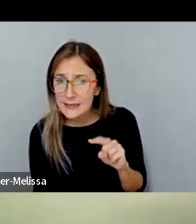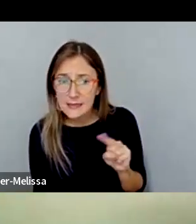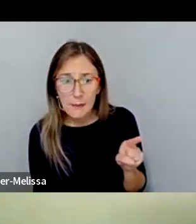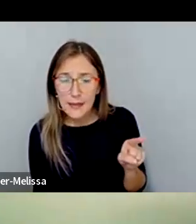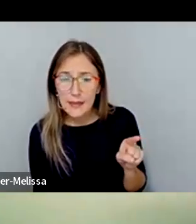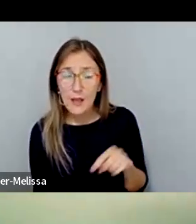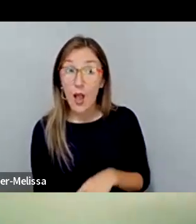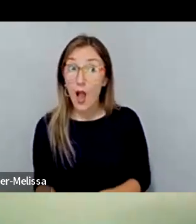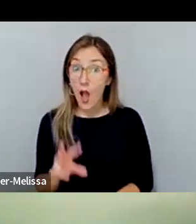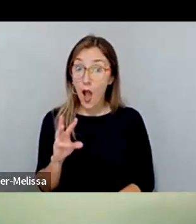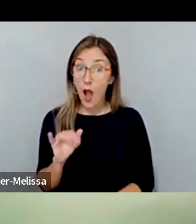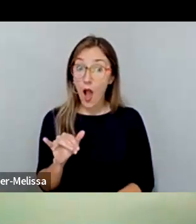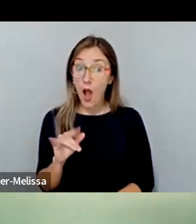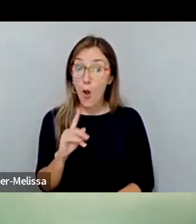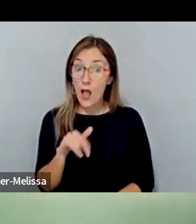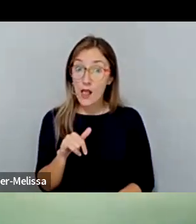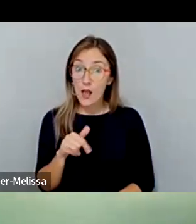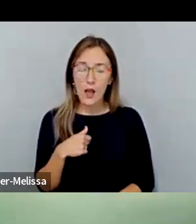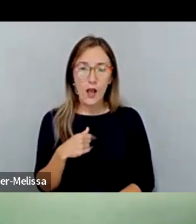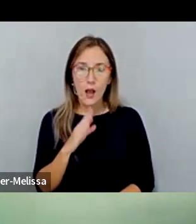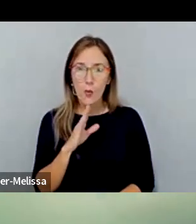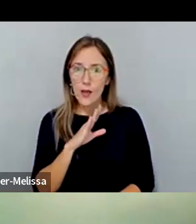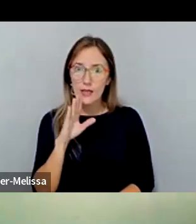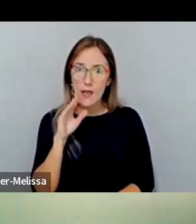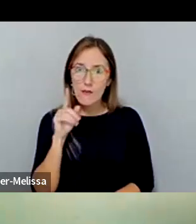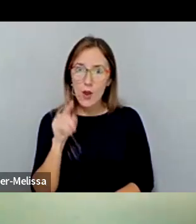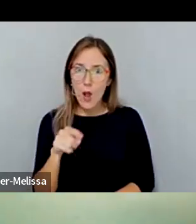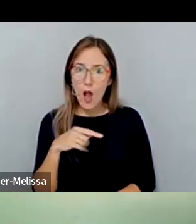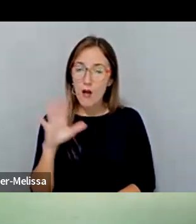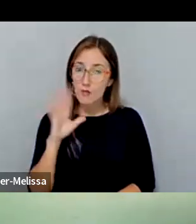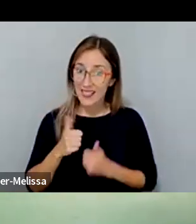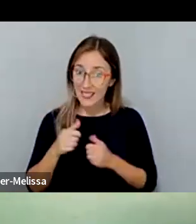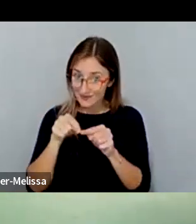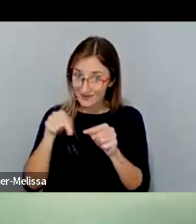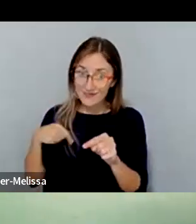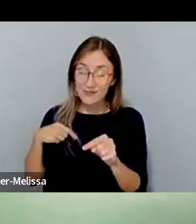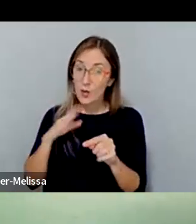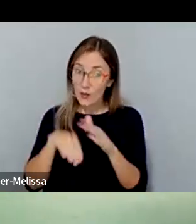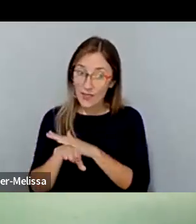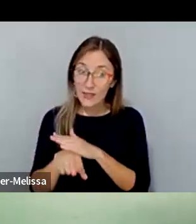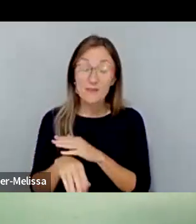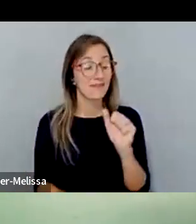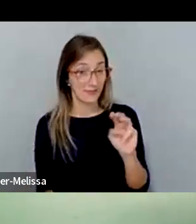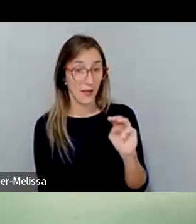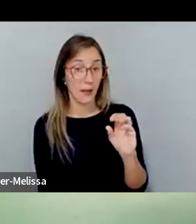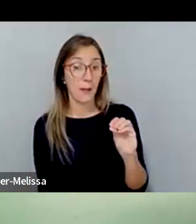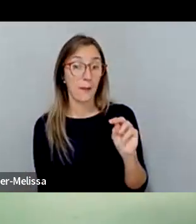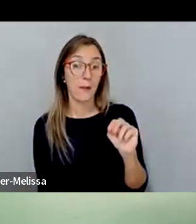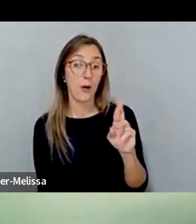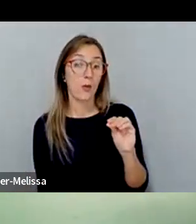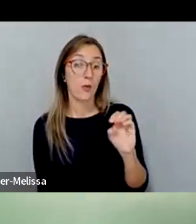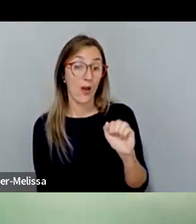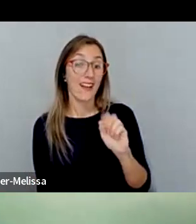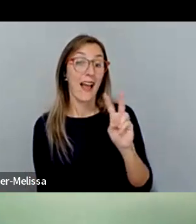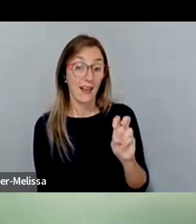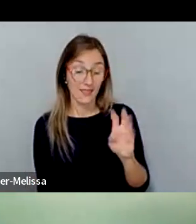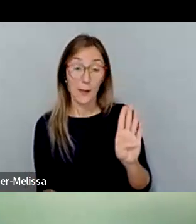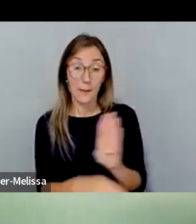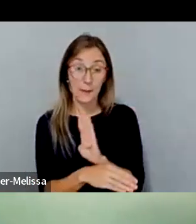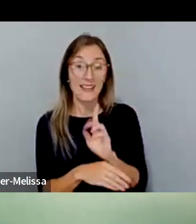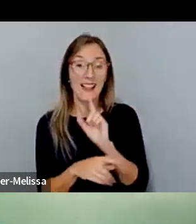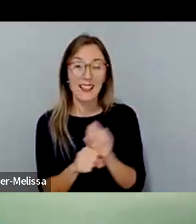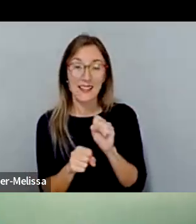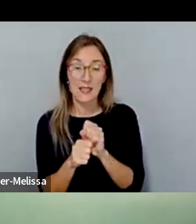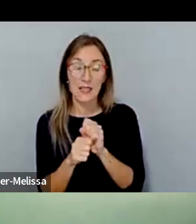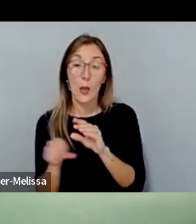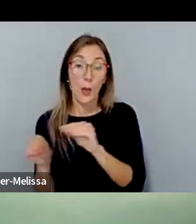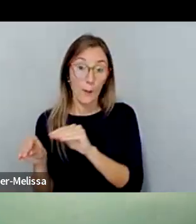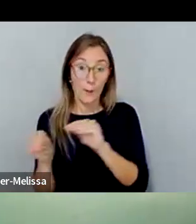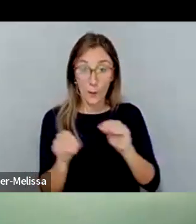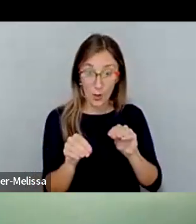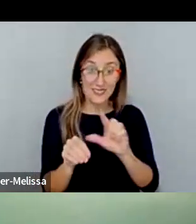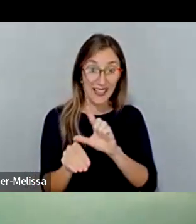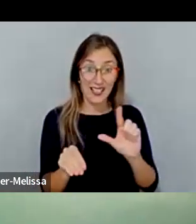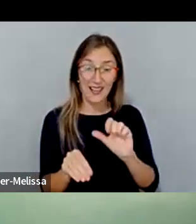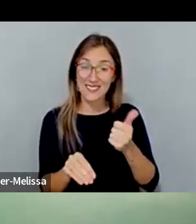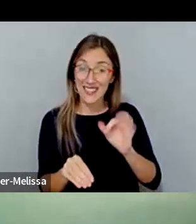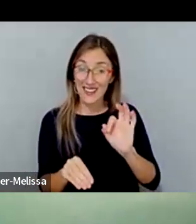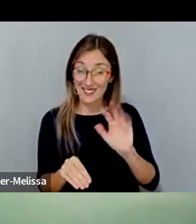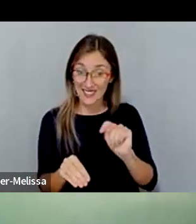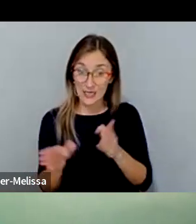Is at the coffee shop I like or is it the other one downtown?